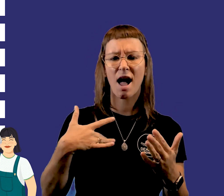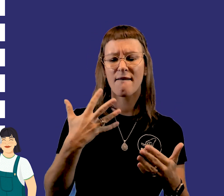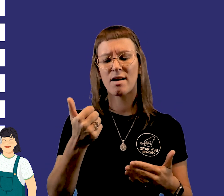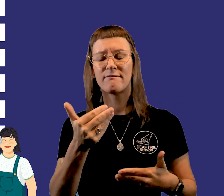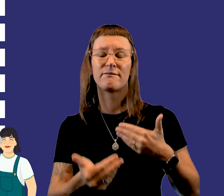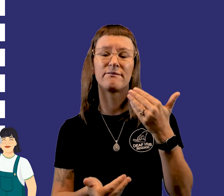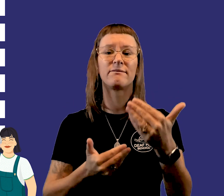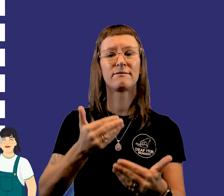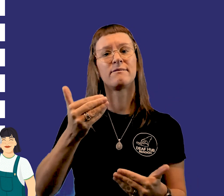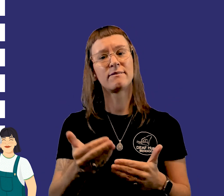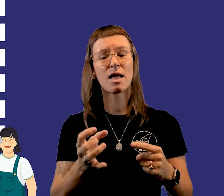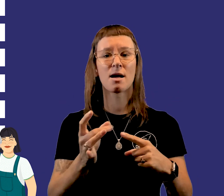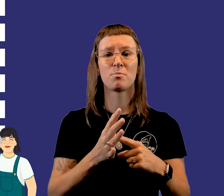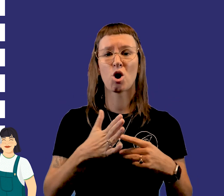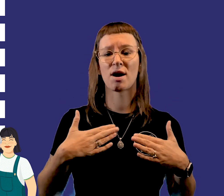Important stage of life health checks.